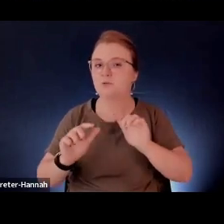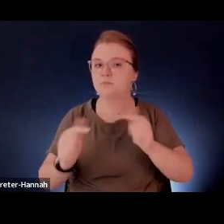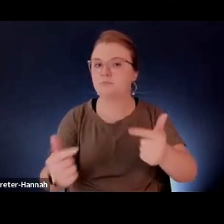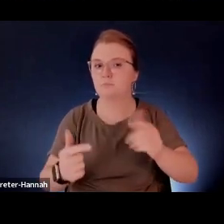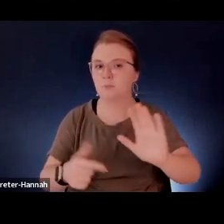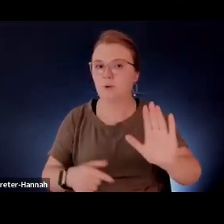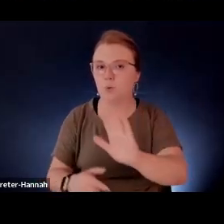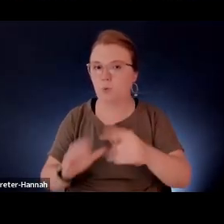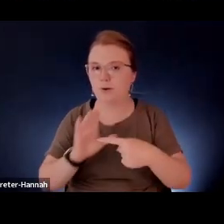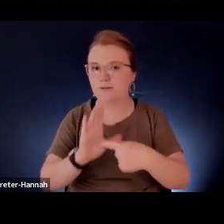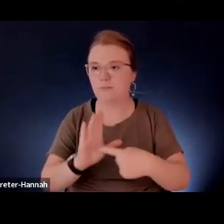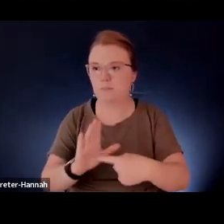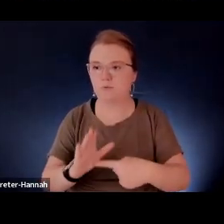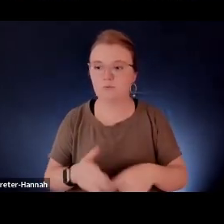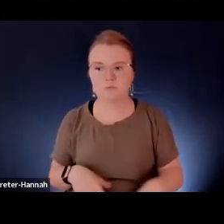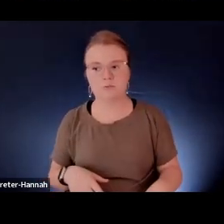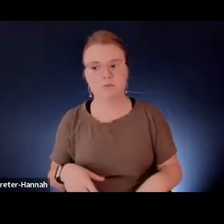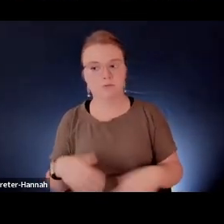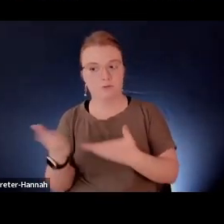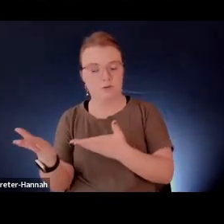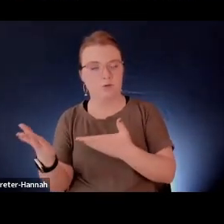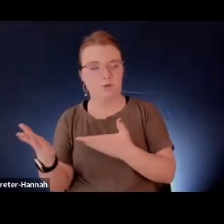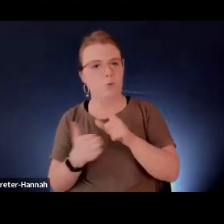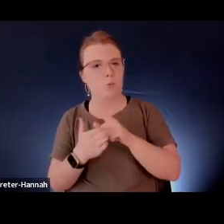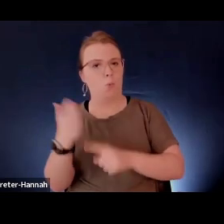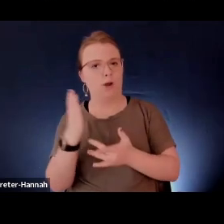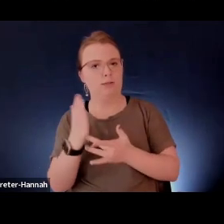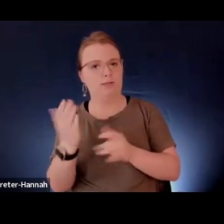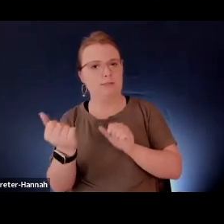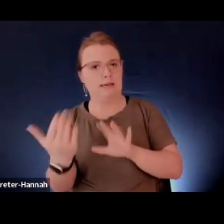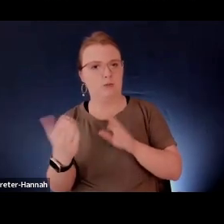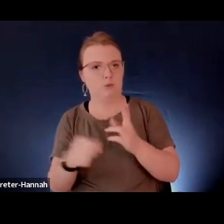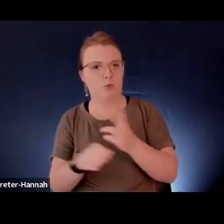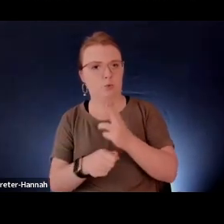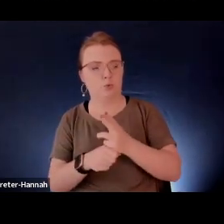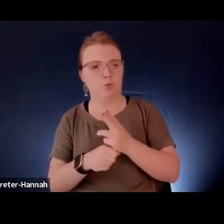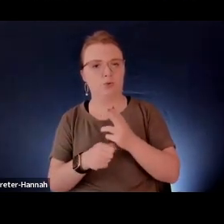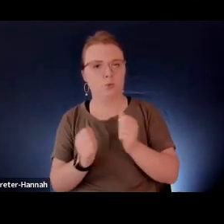What techniques do you use with your students to engage them and keep them motivated?